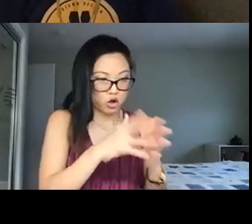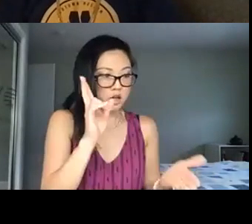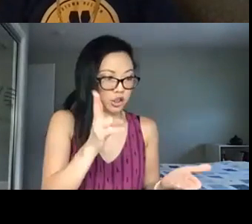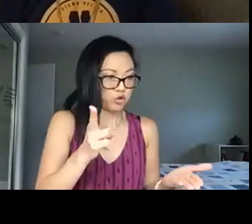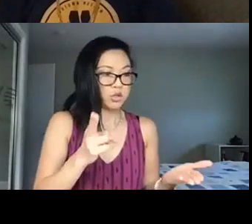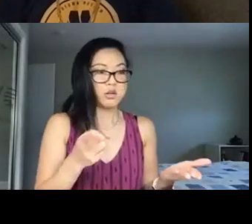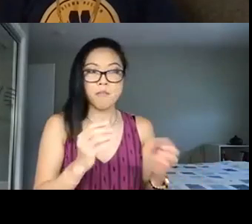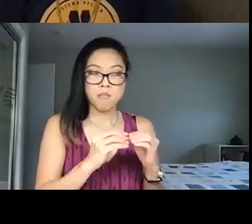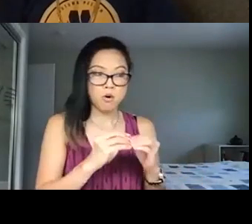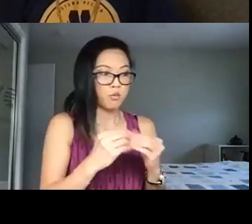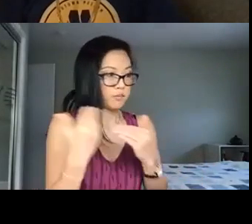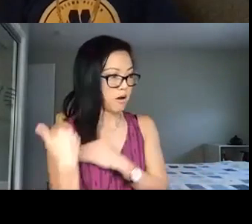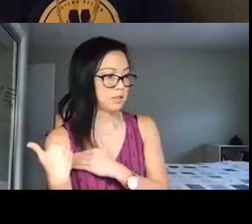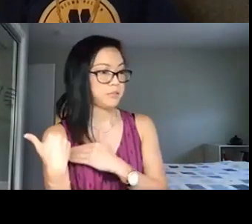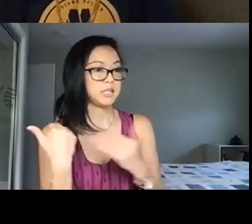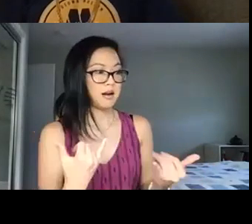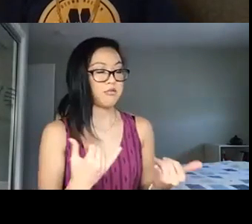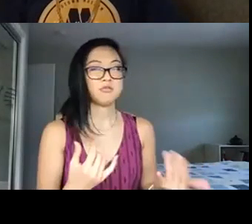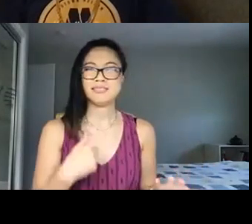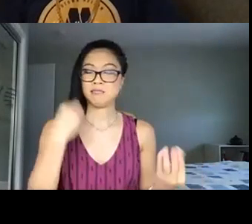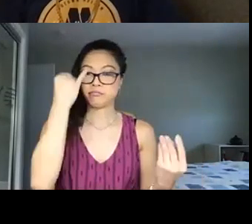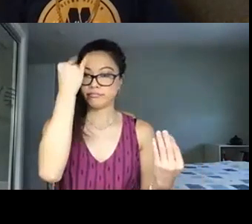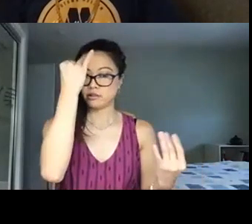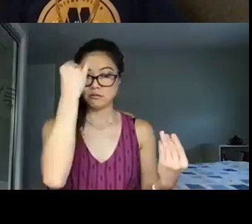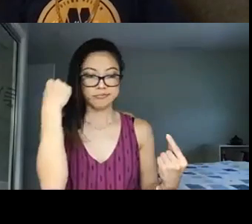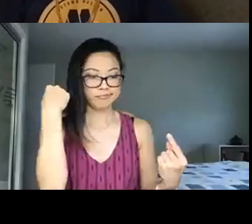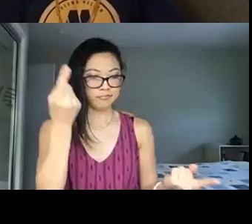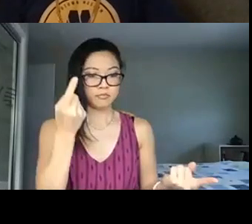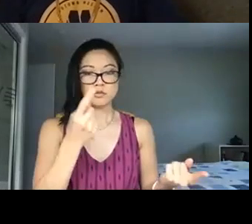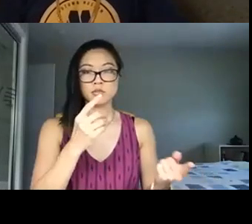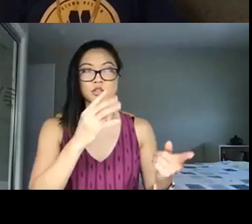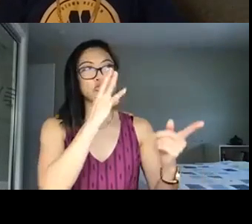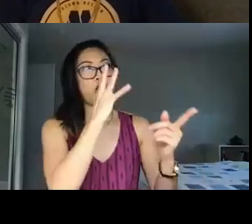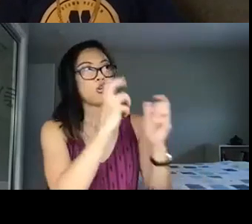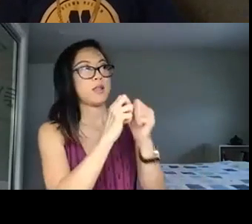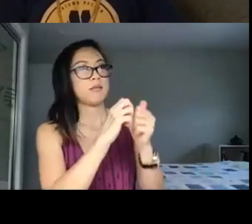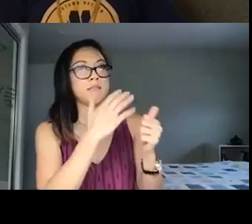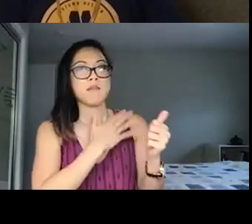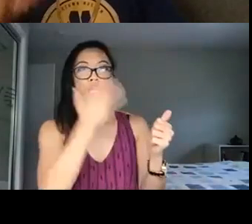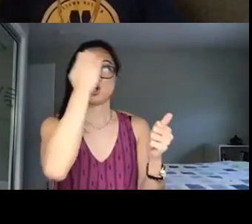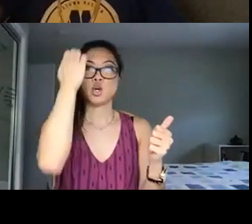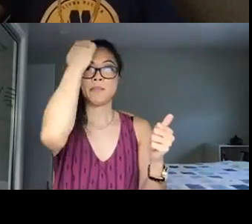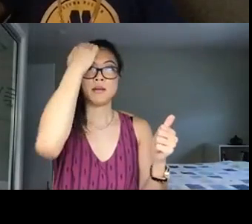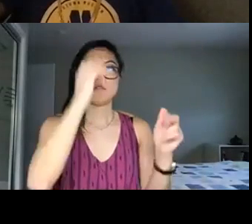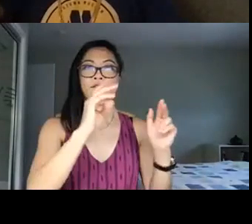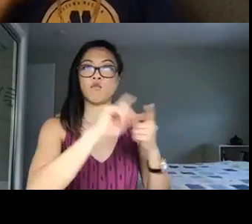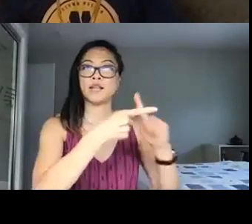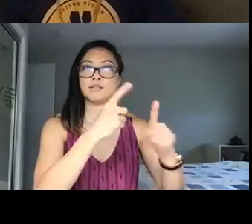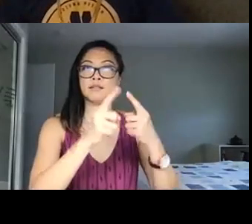I have been thinking about it and talking to more of my European friends, like we get off the plane in the States and we're treated